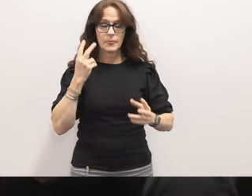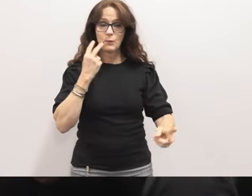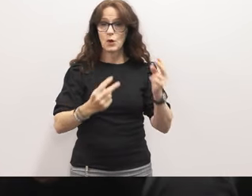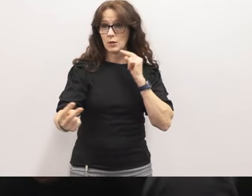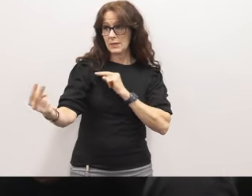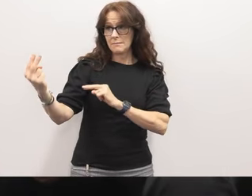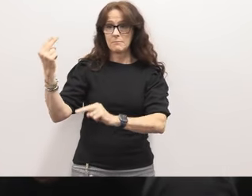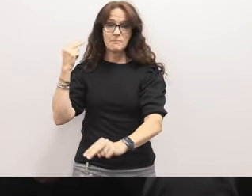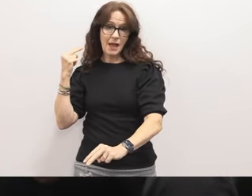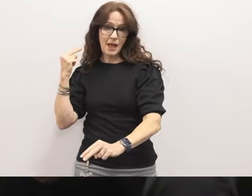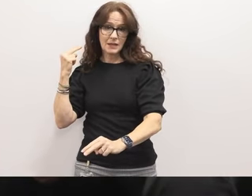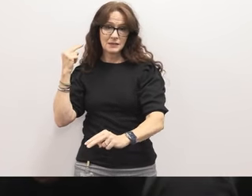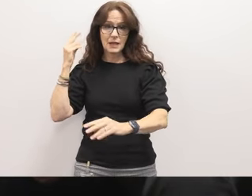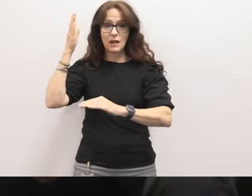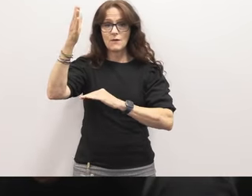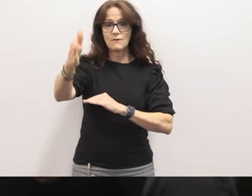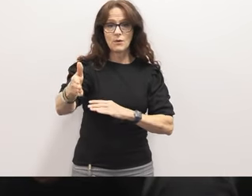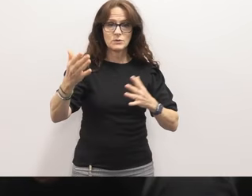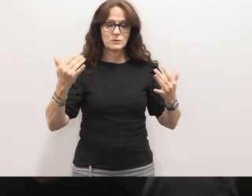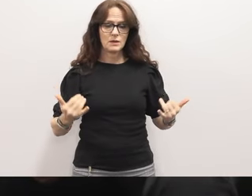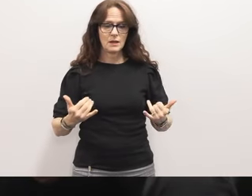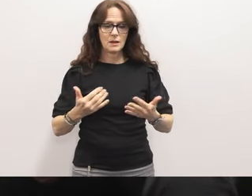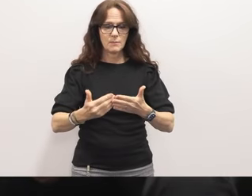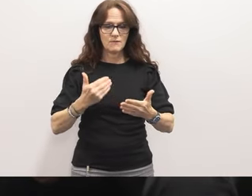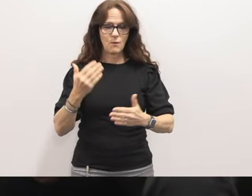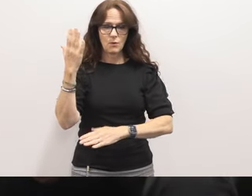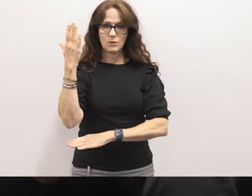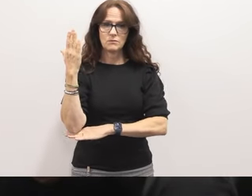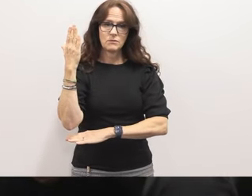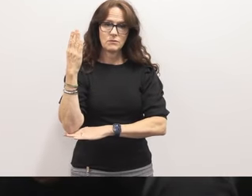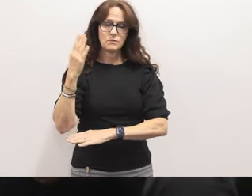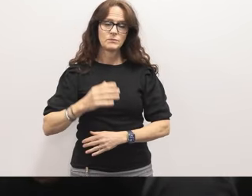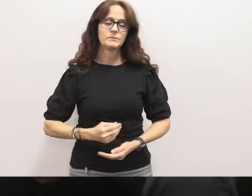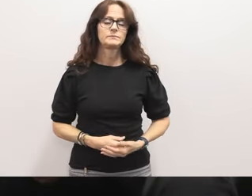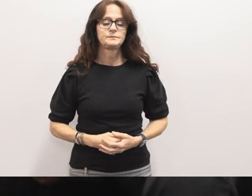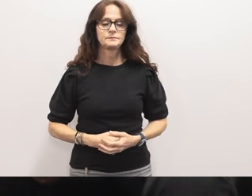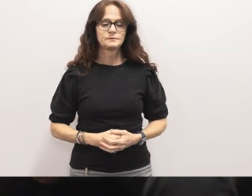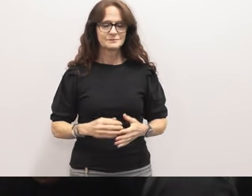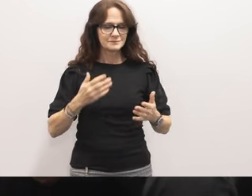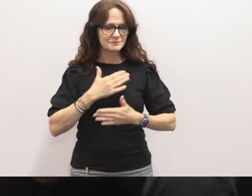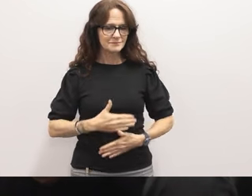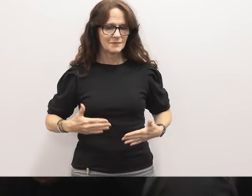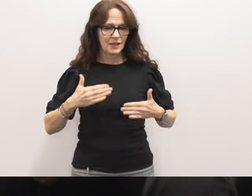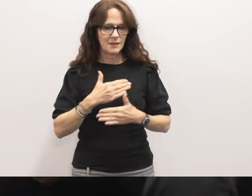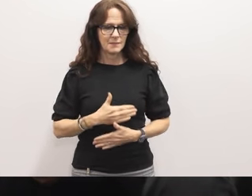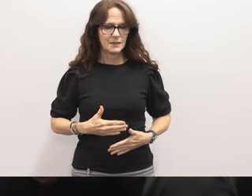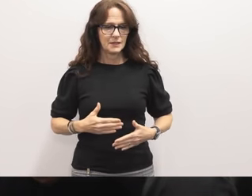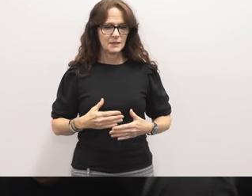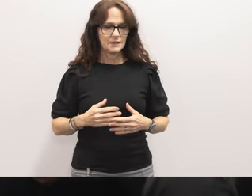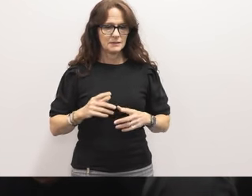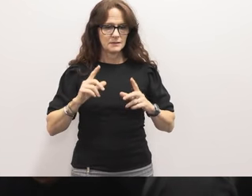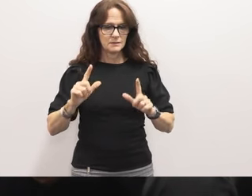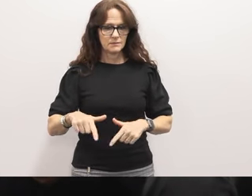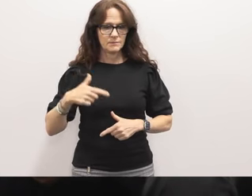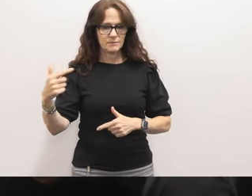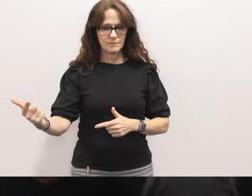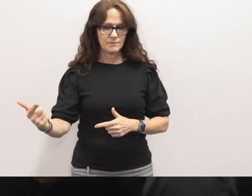and our look forward together today before noon. All right, so I am pleased to pass off the baton in the room